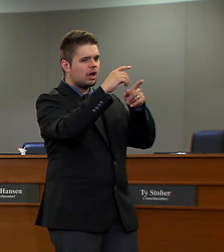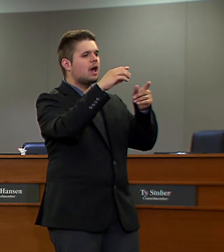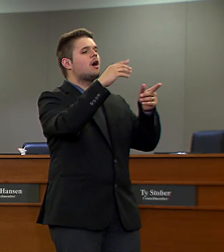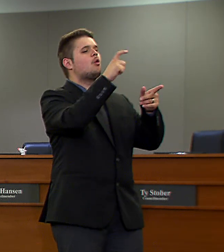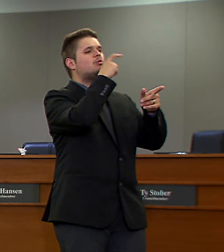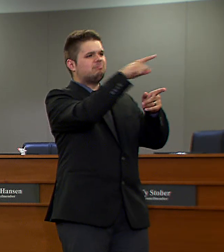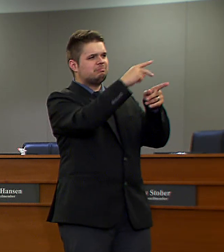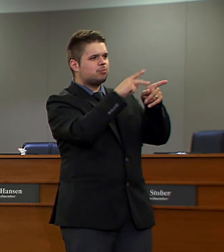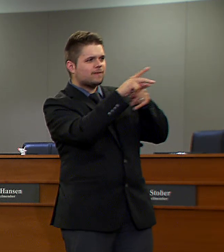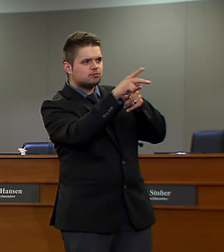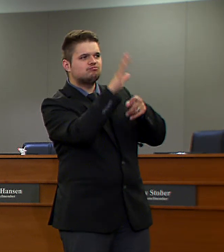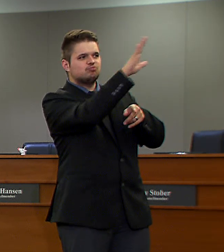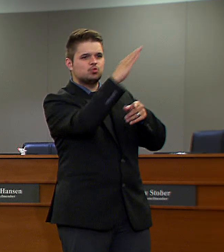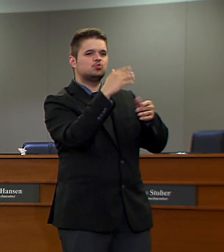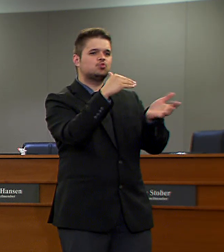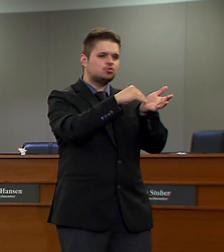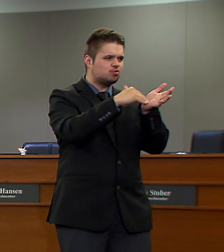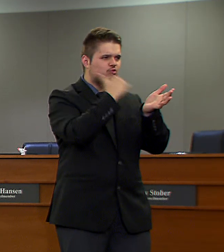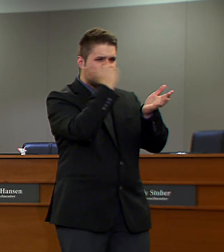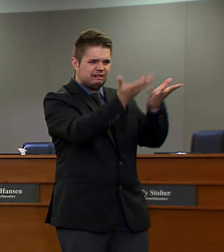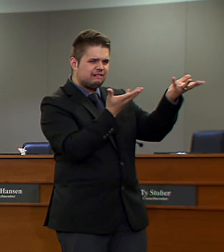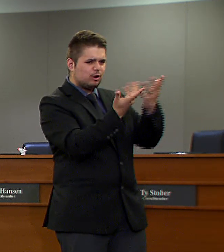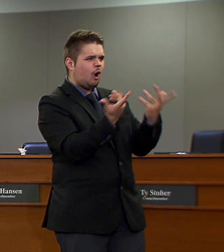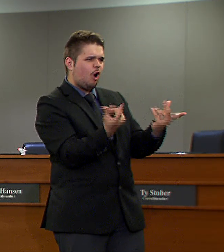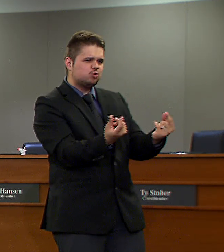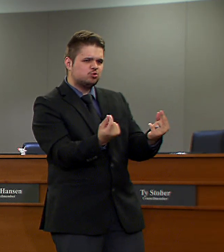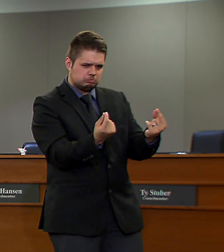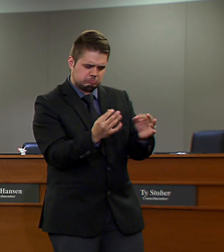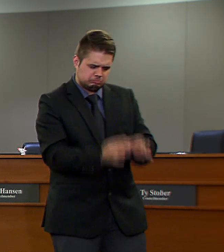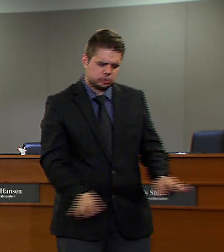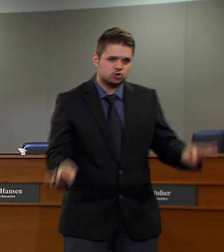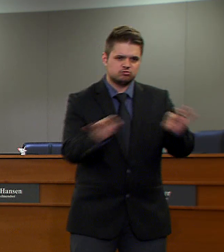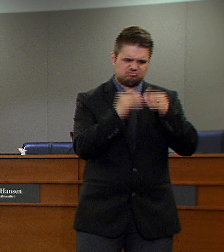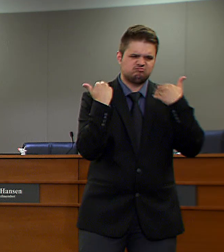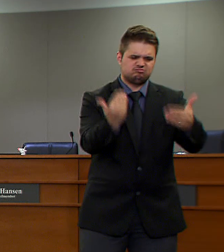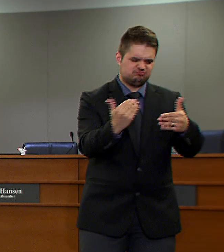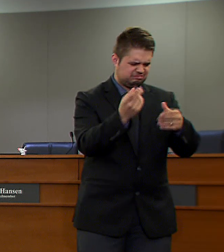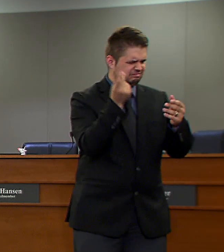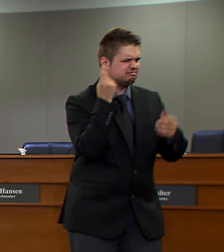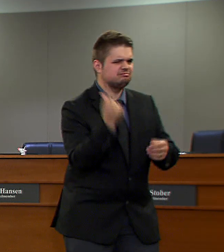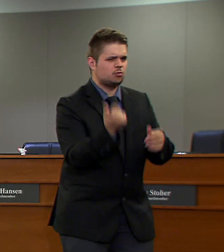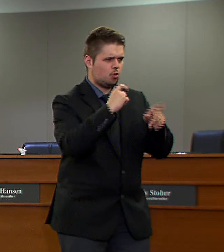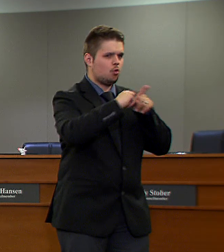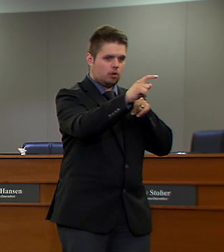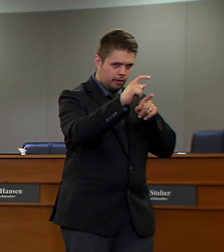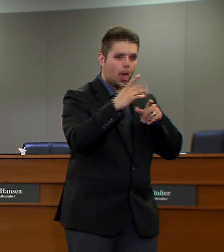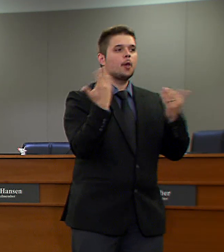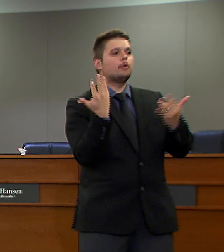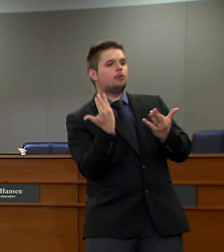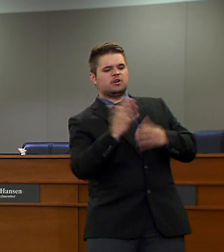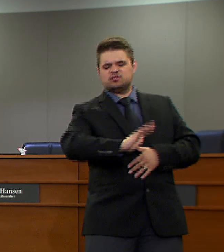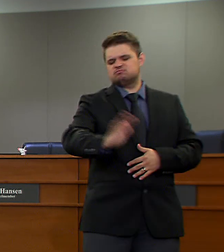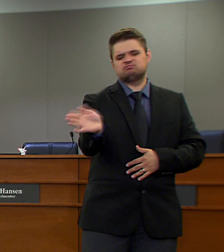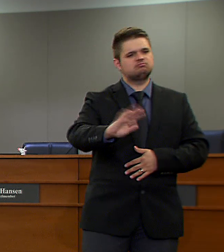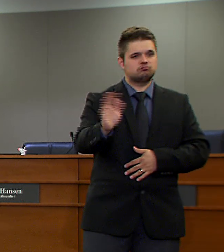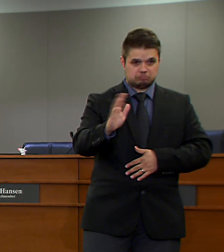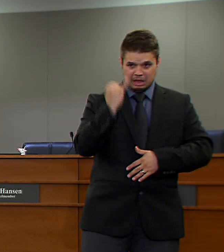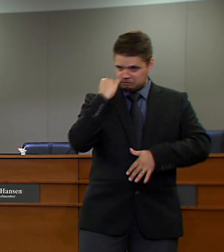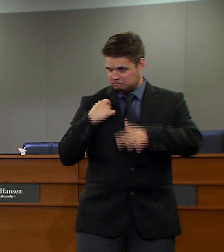It's important that people get tested as soon as they begin experiencing any of the symptoms. And most health care facilities